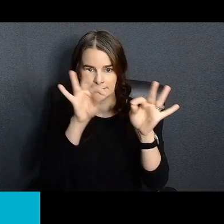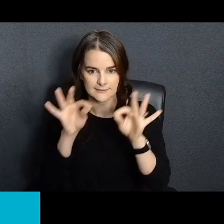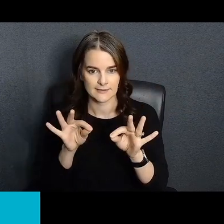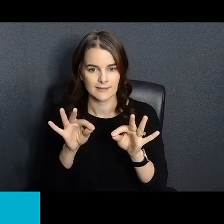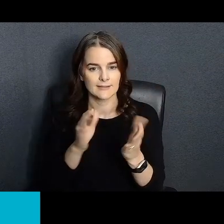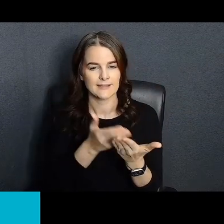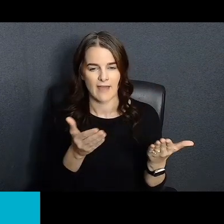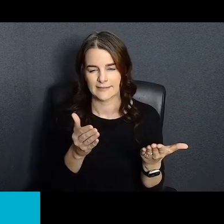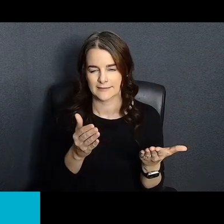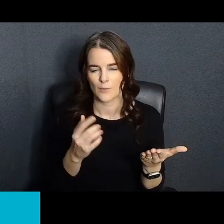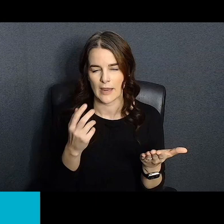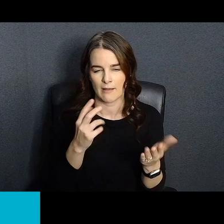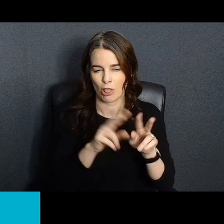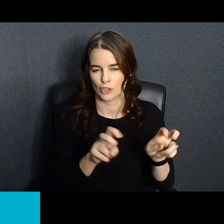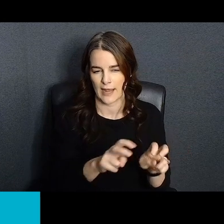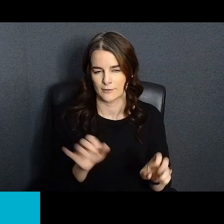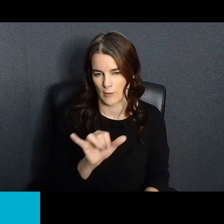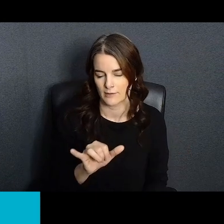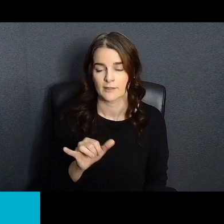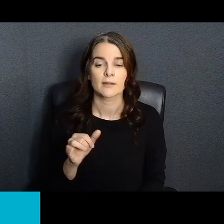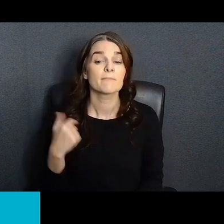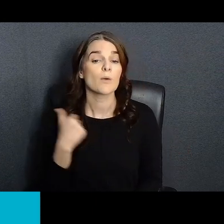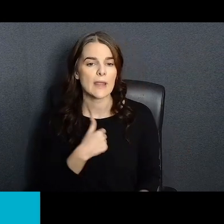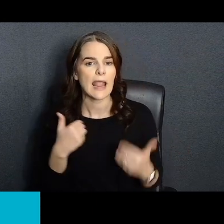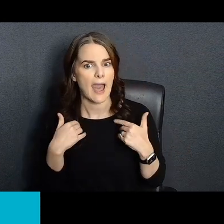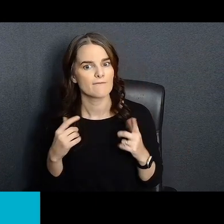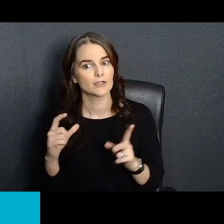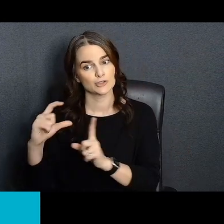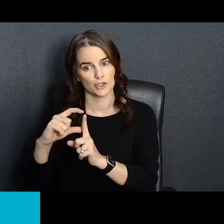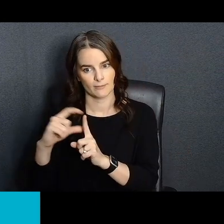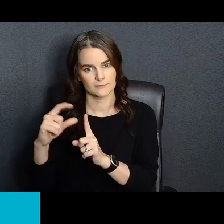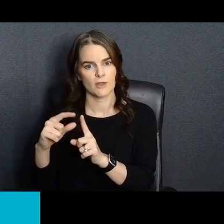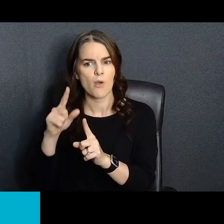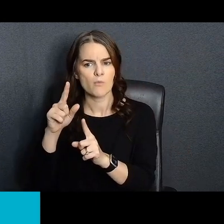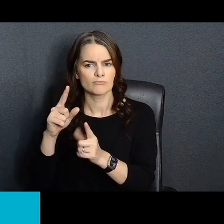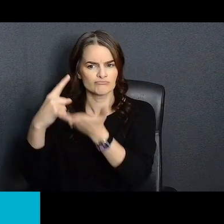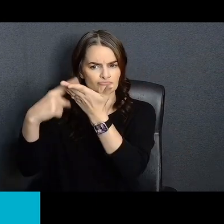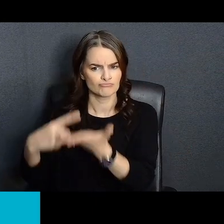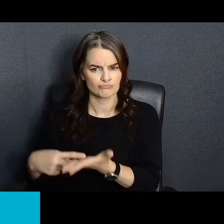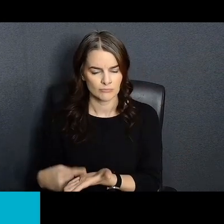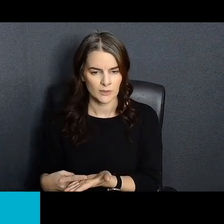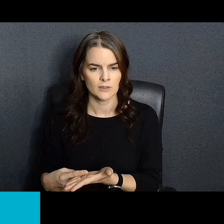These are just some terms that you might hear us talk about, and they're words that are used when we're